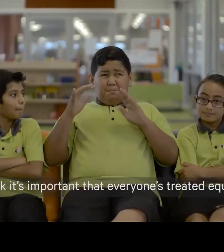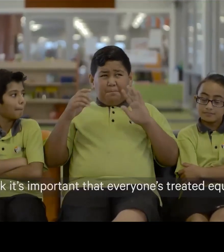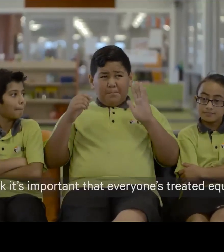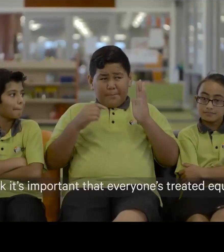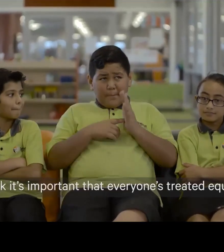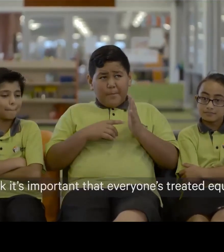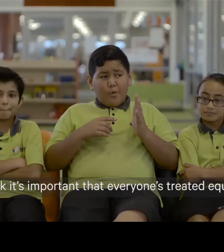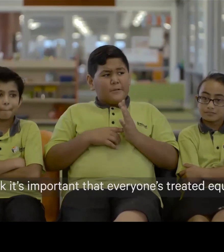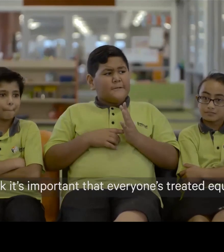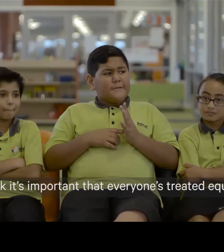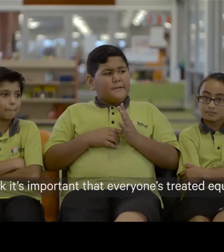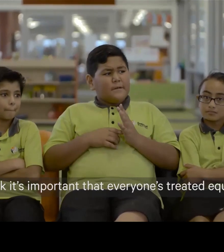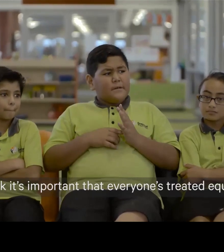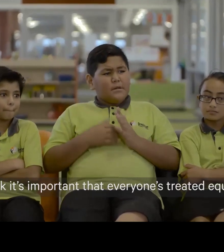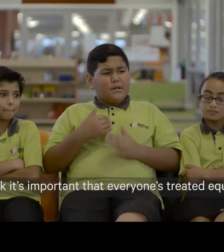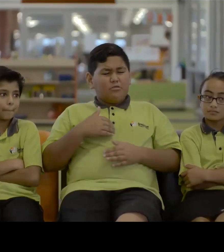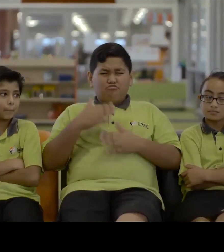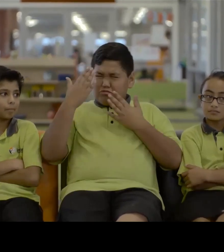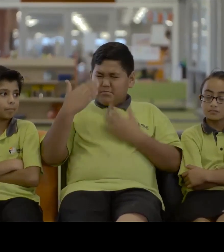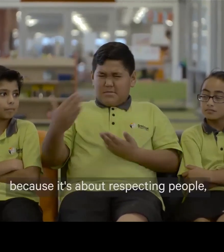I think it's important that everyone's treated equally,